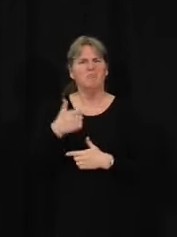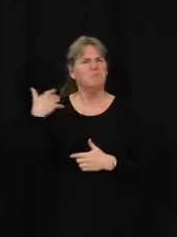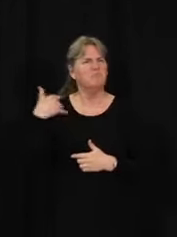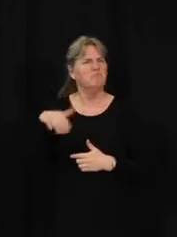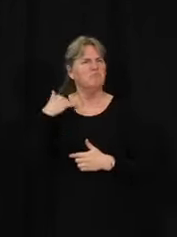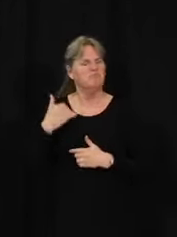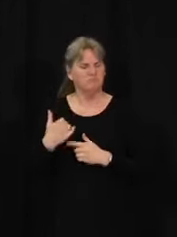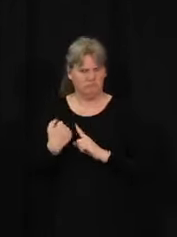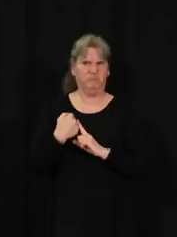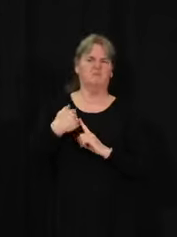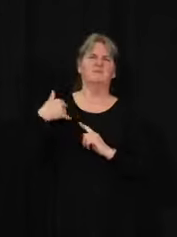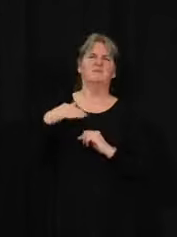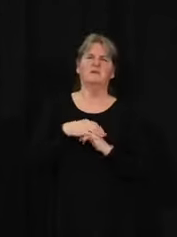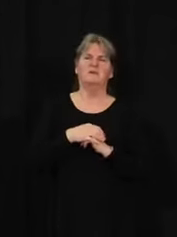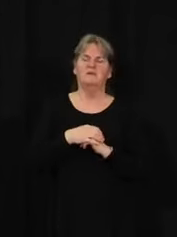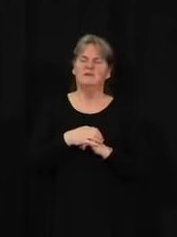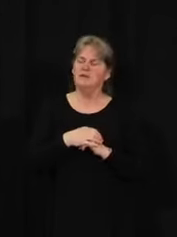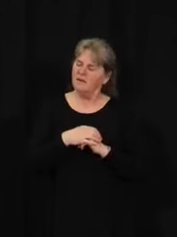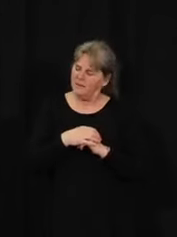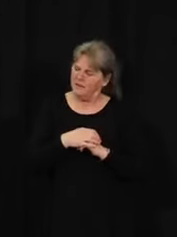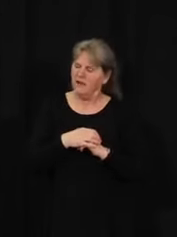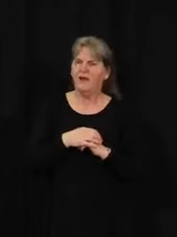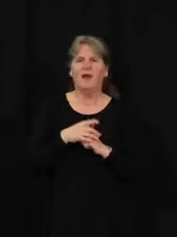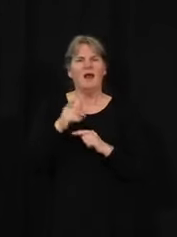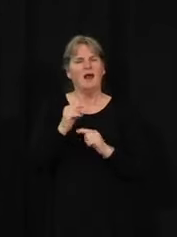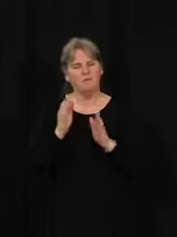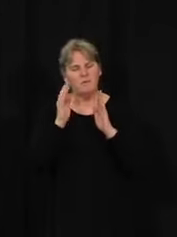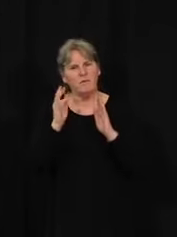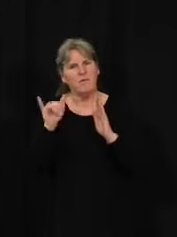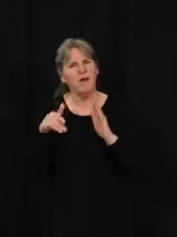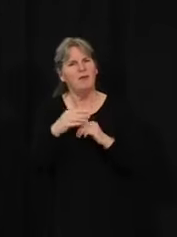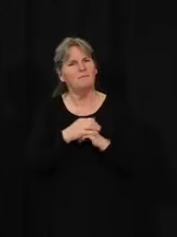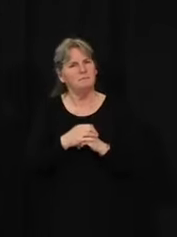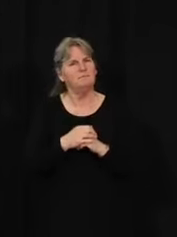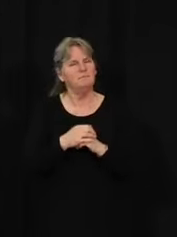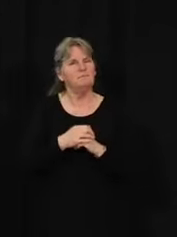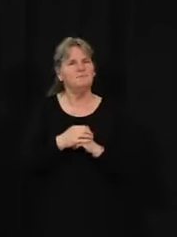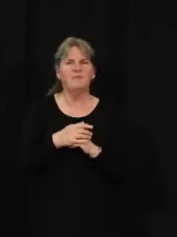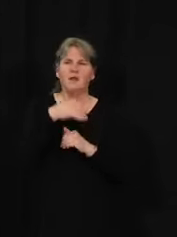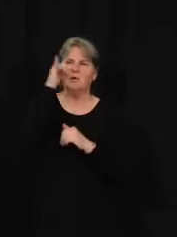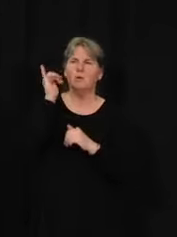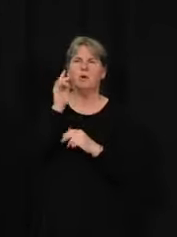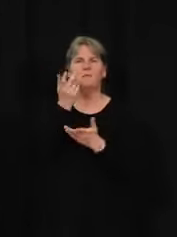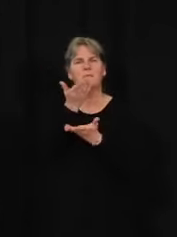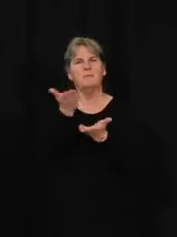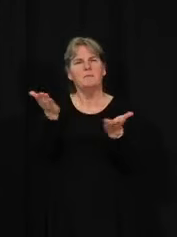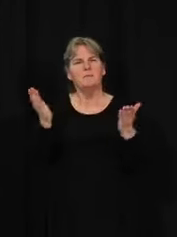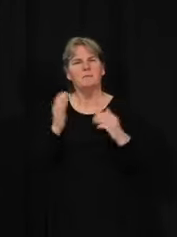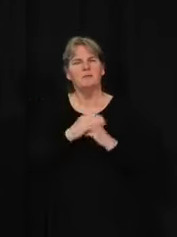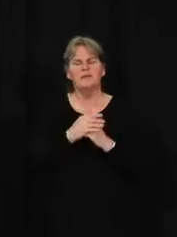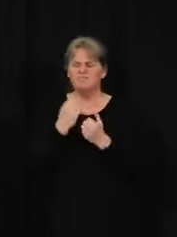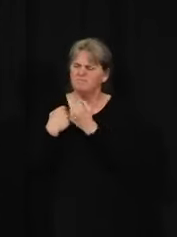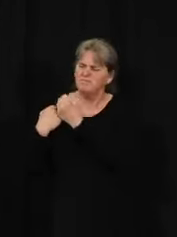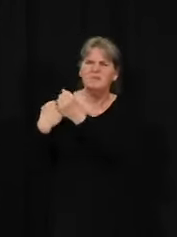This understanding is something we cannot afford to lose now or even after the pandemic is over. Yukoners hold each other up in